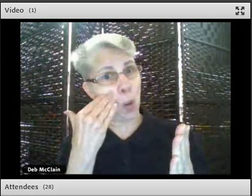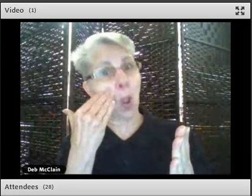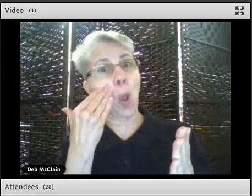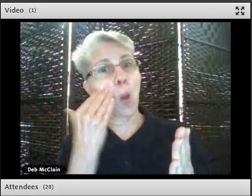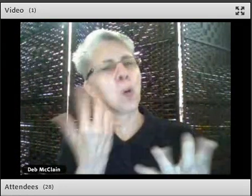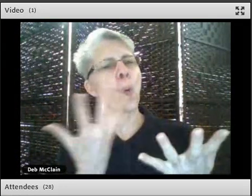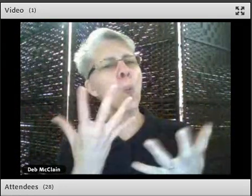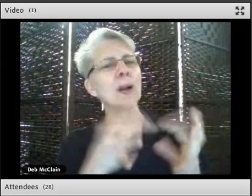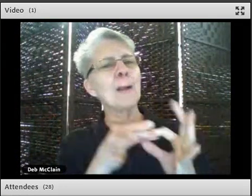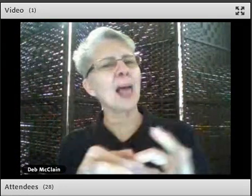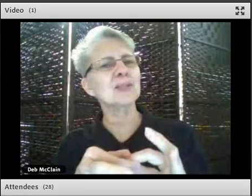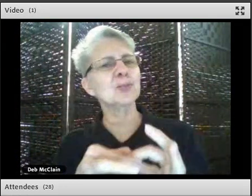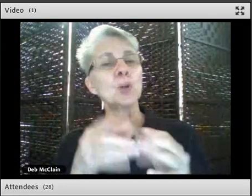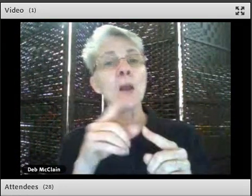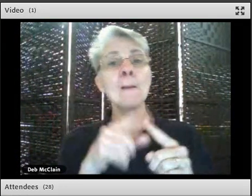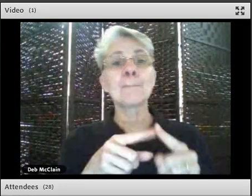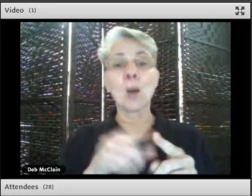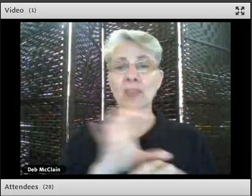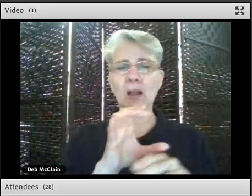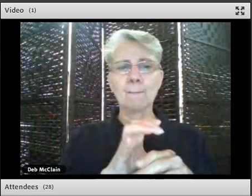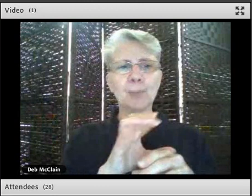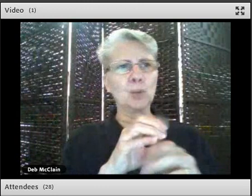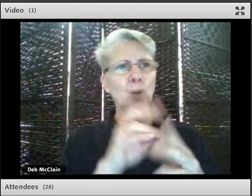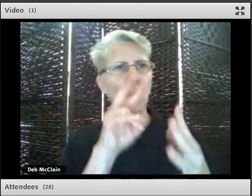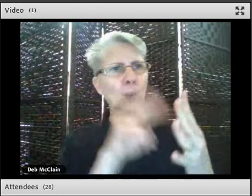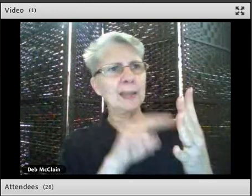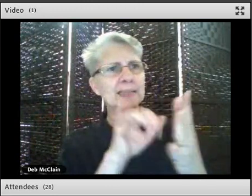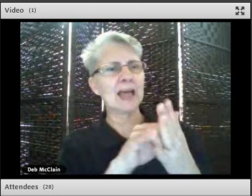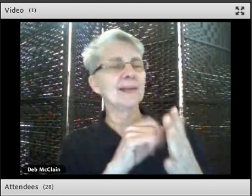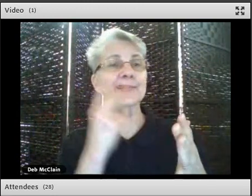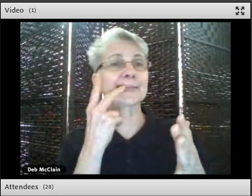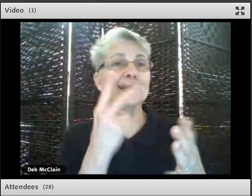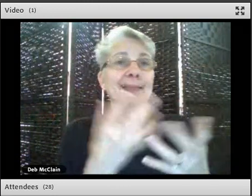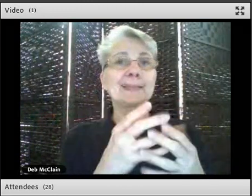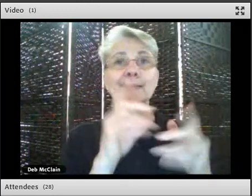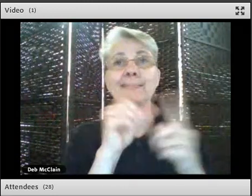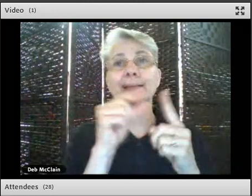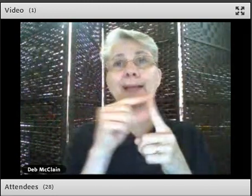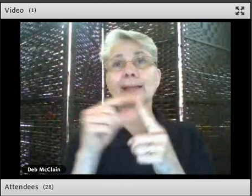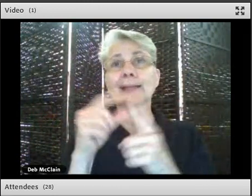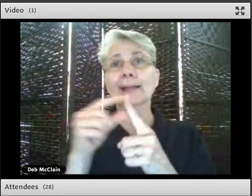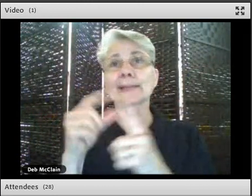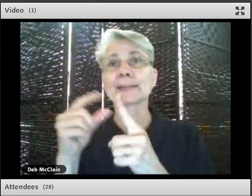and it doesn't understand what to do with it. Whereas with a 588 field, for example,